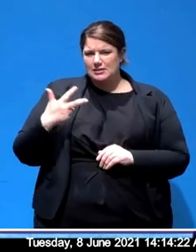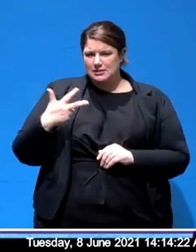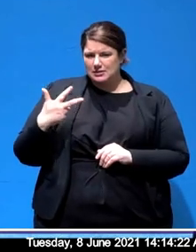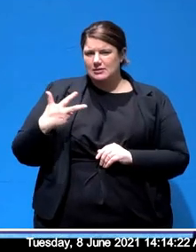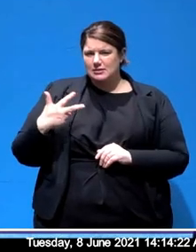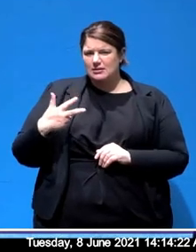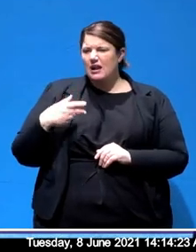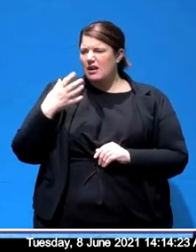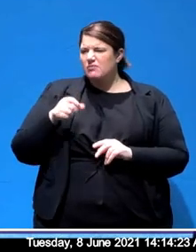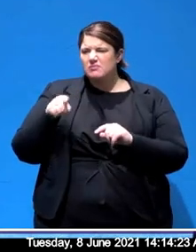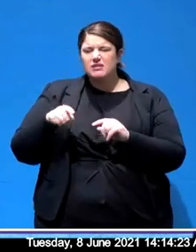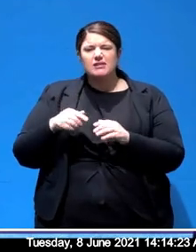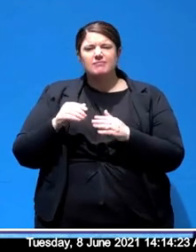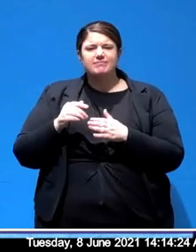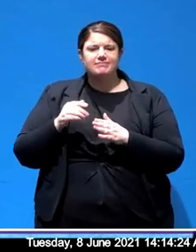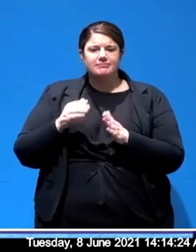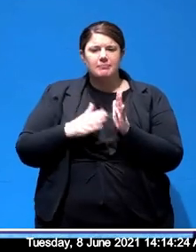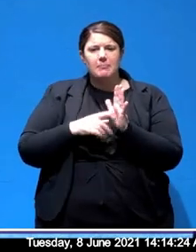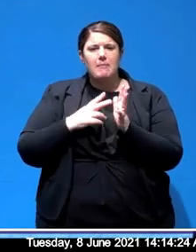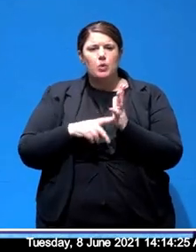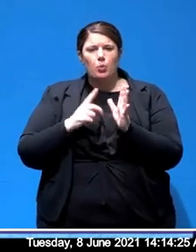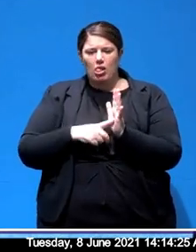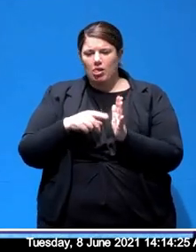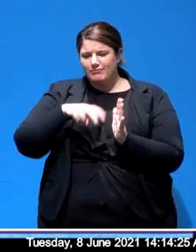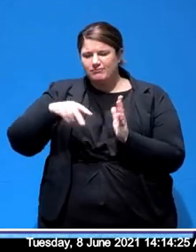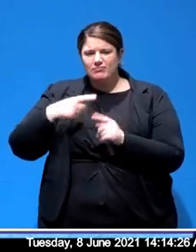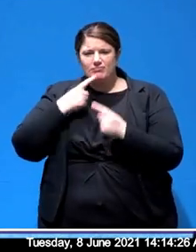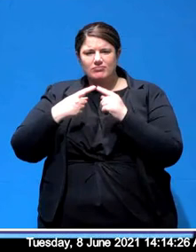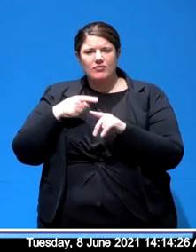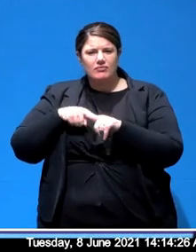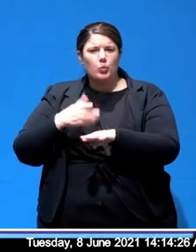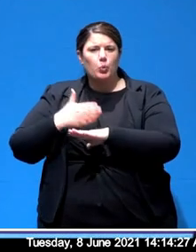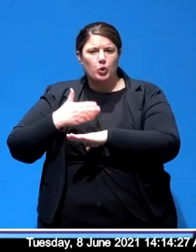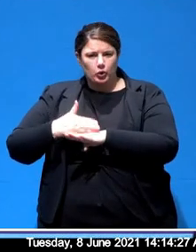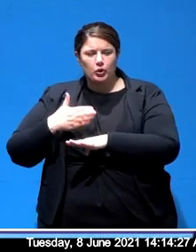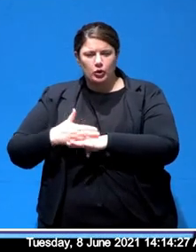Before we talk about that manual, can you tell me, Mr Cunningham, about who